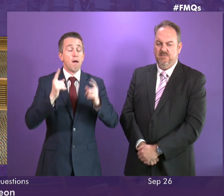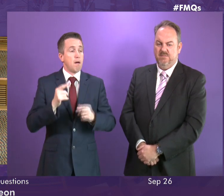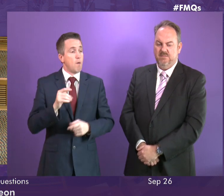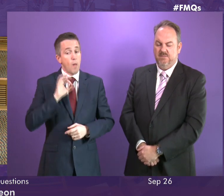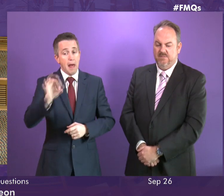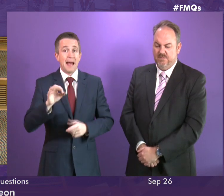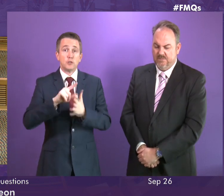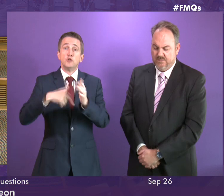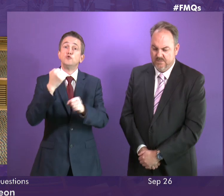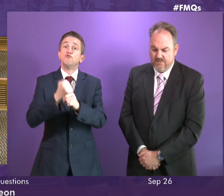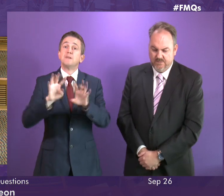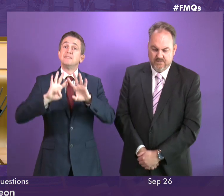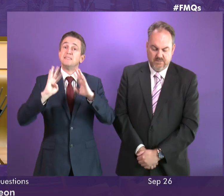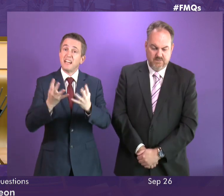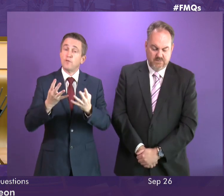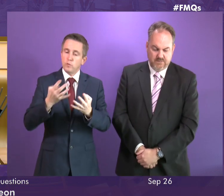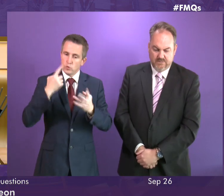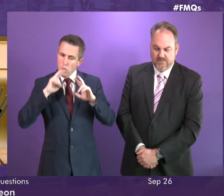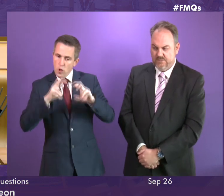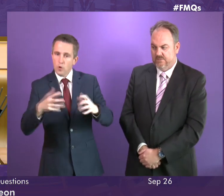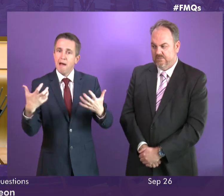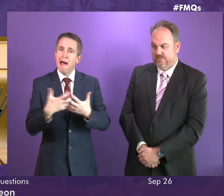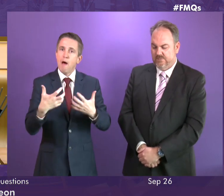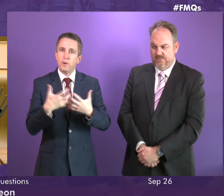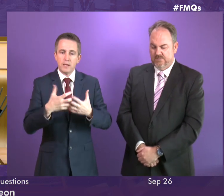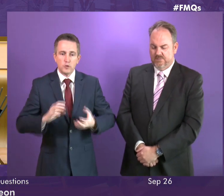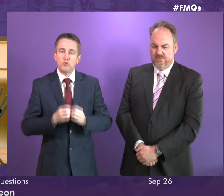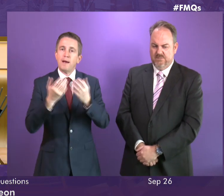task force to give its advice on the best ways to take forward a public health message